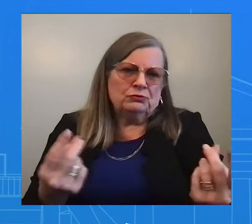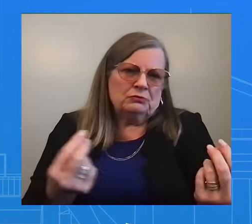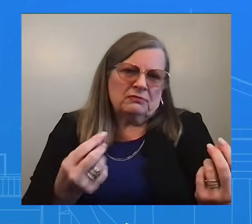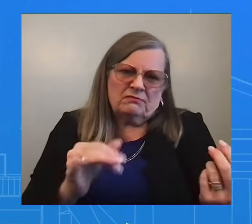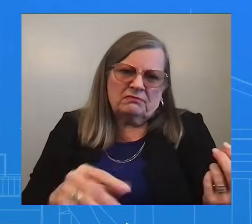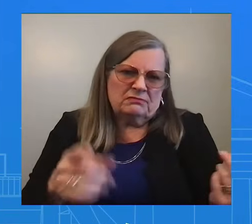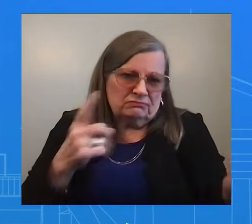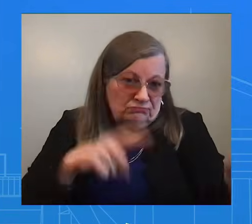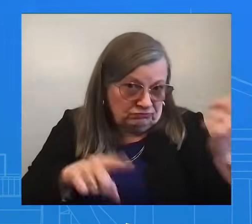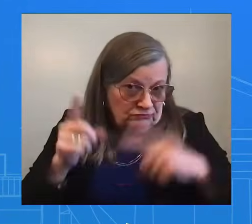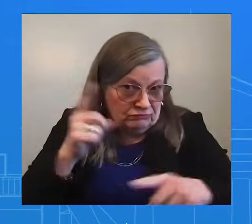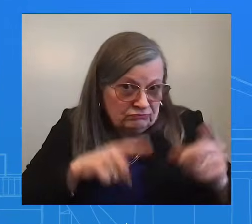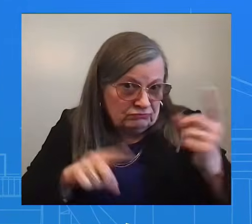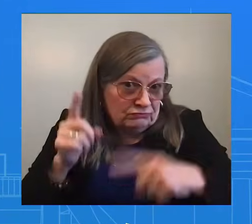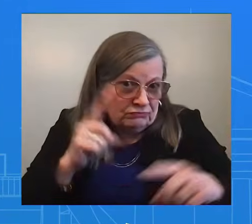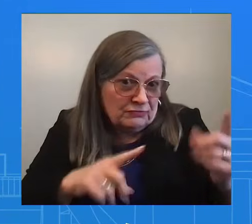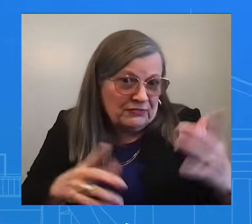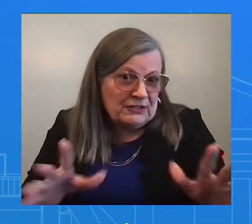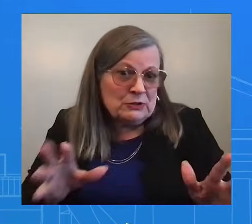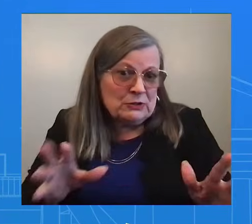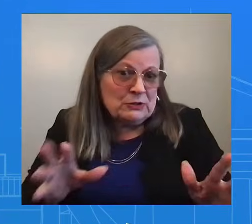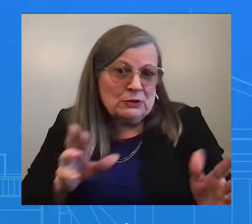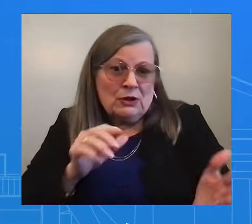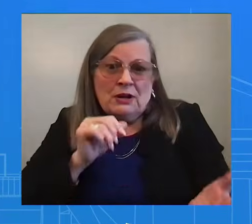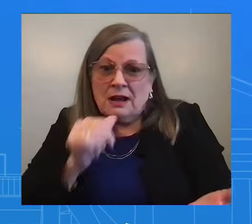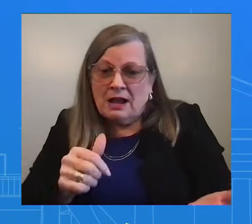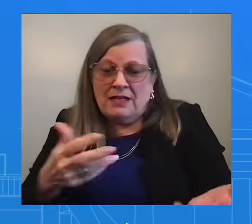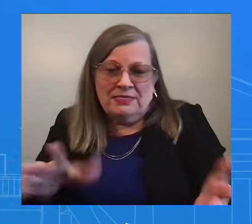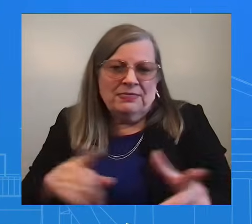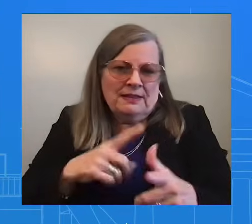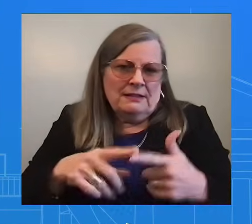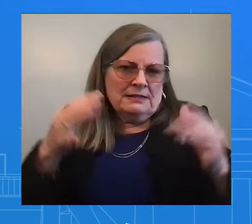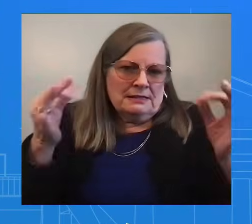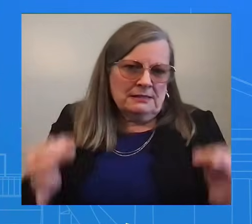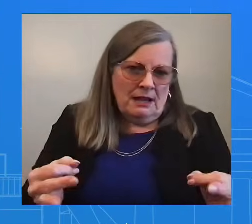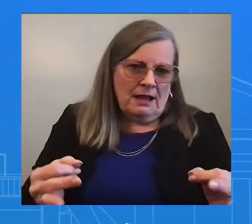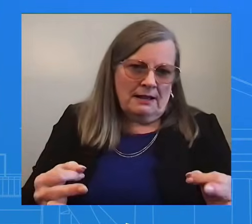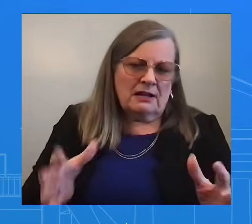what they've decided on, we'll certainly talk about that. The Press: You started talking about accomplishments